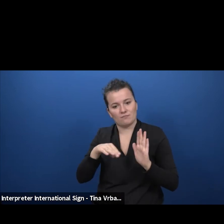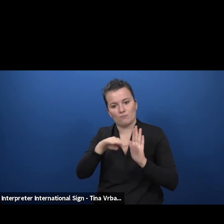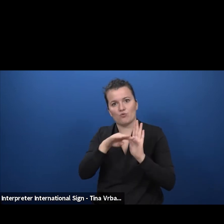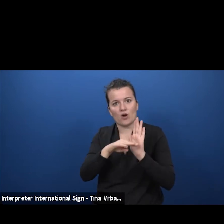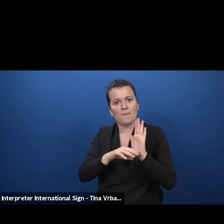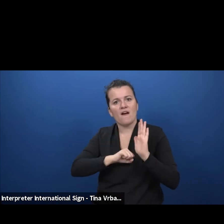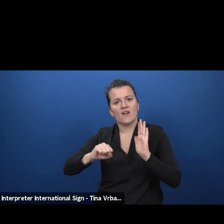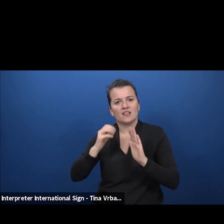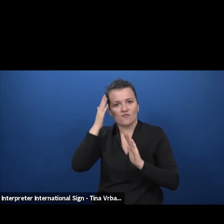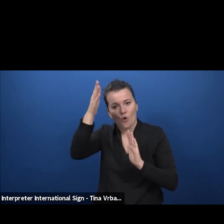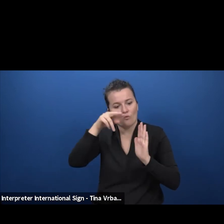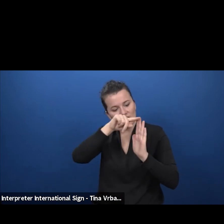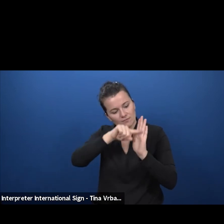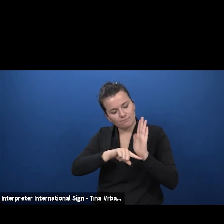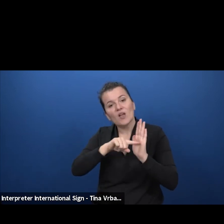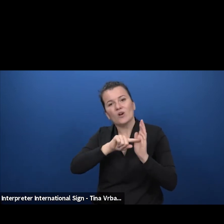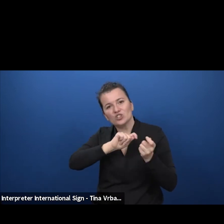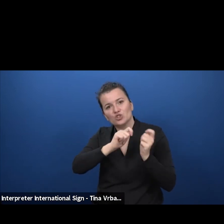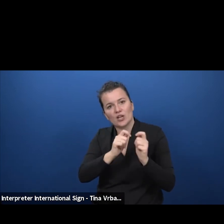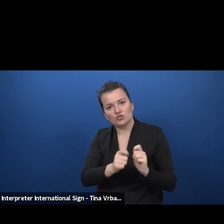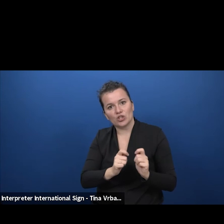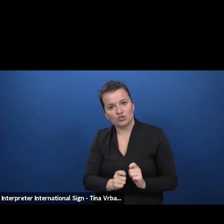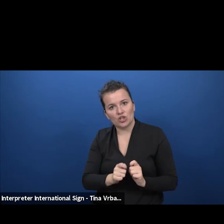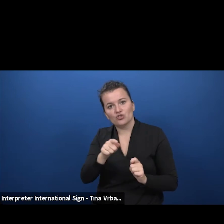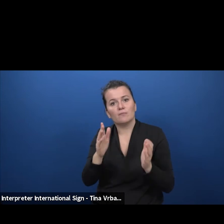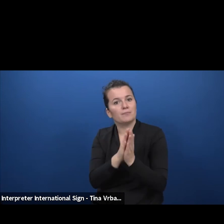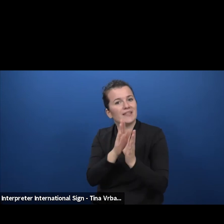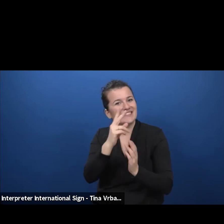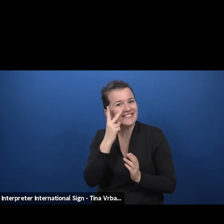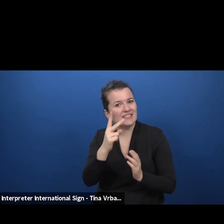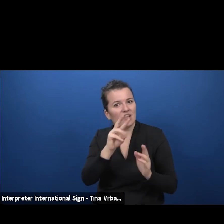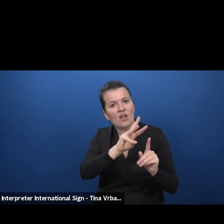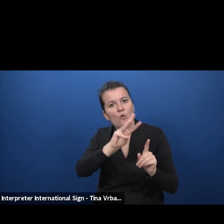and in the festival chat. The festival talks cannot be presented live but we